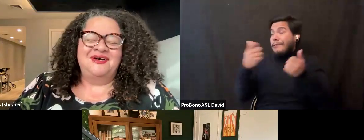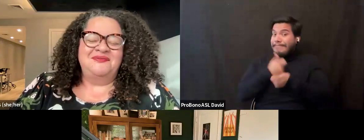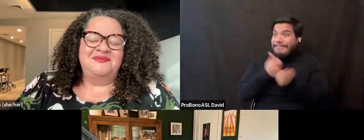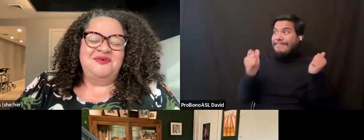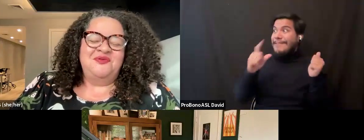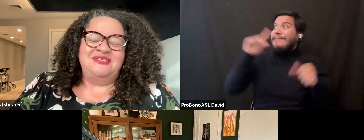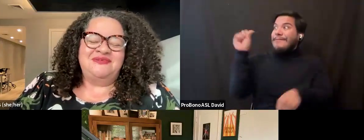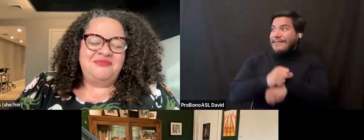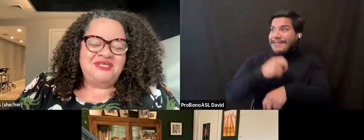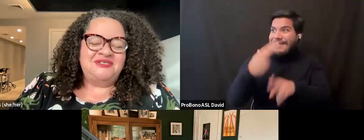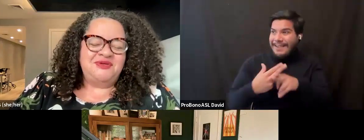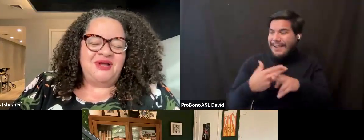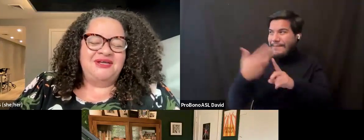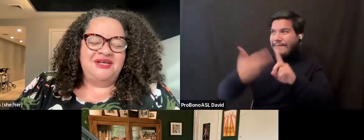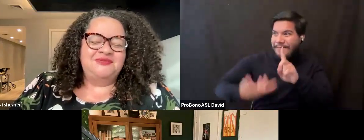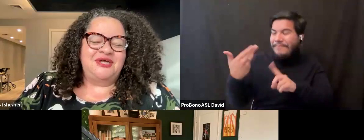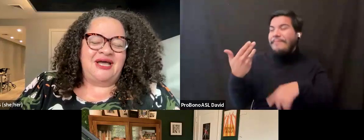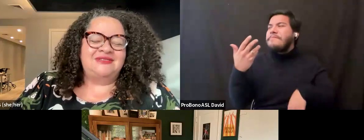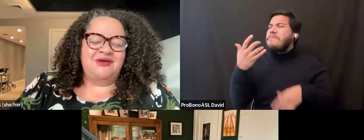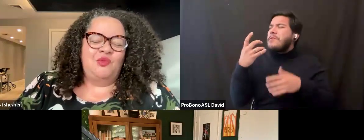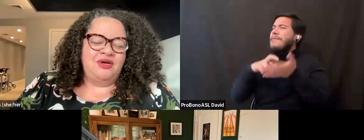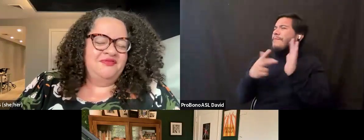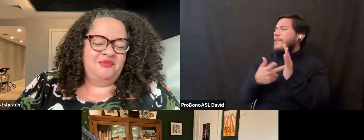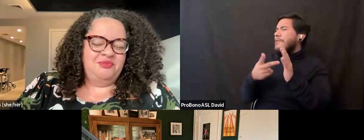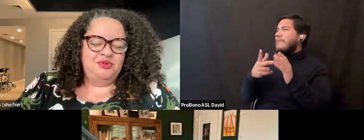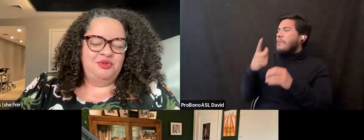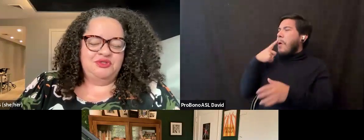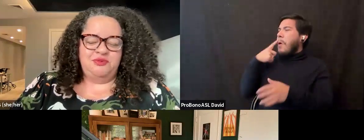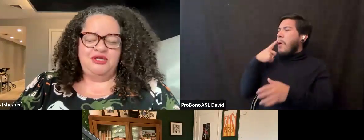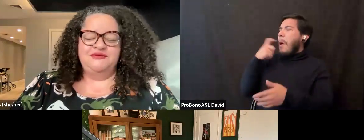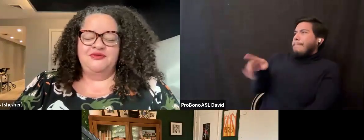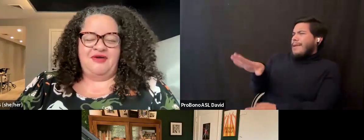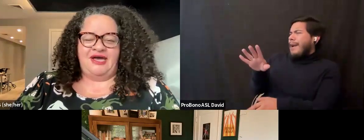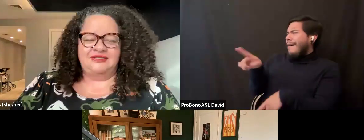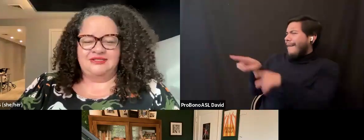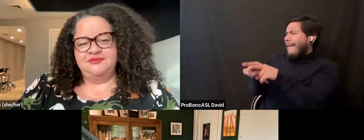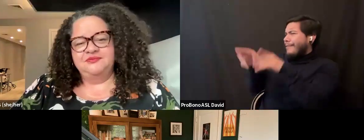Yeah. What does it mean to be recognizable as one of the people who speaks for the Fats?